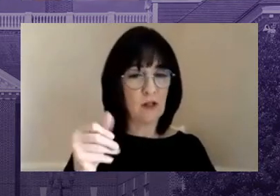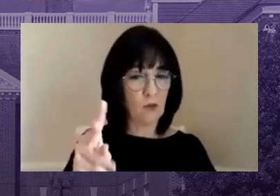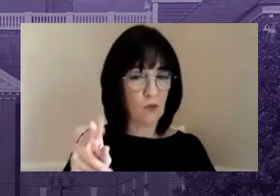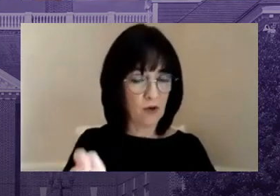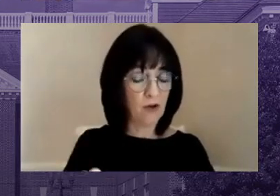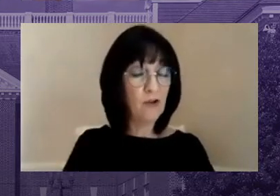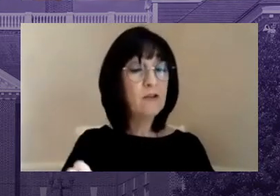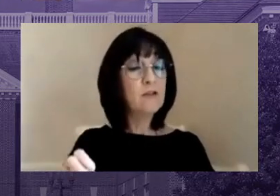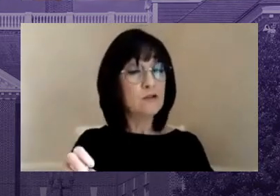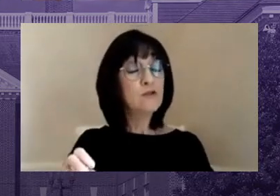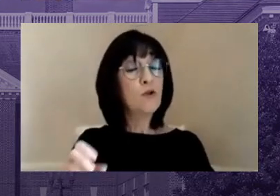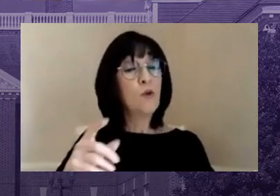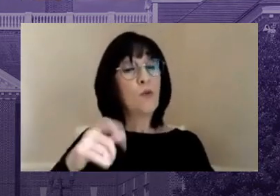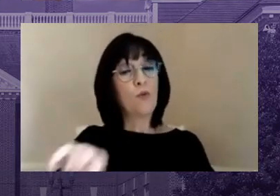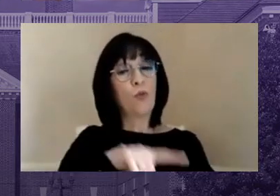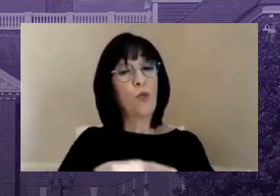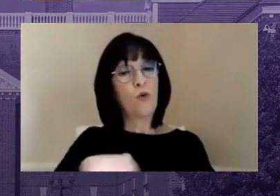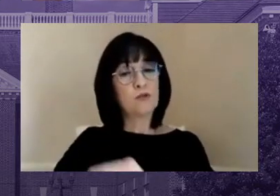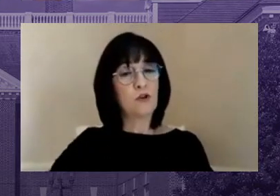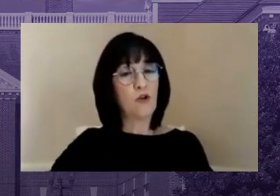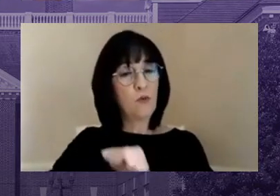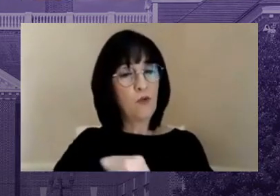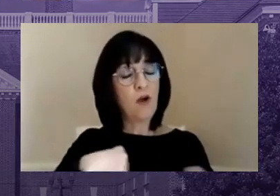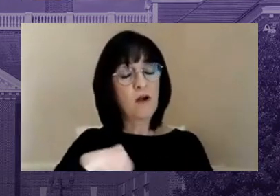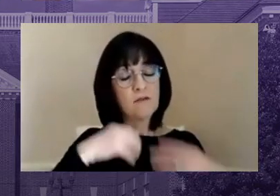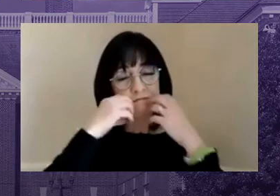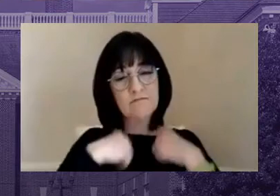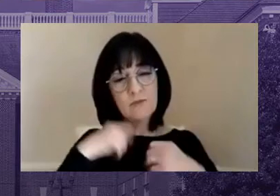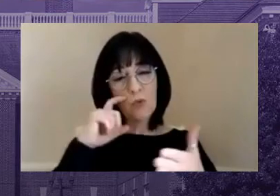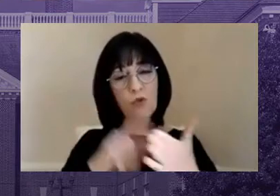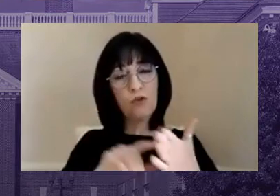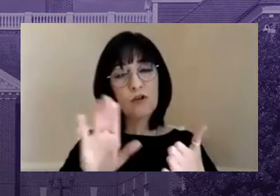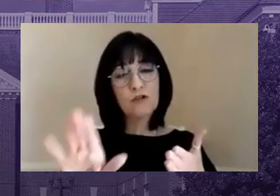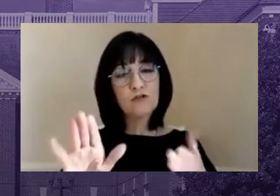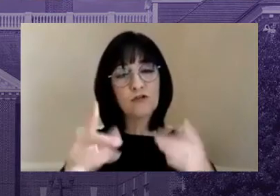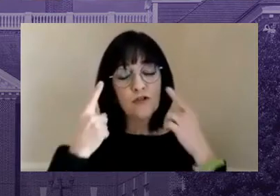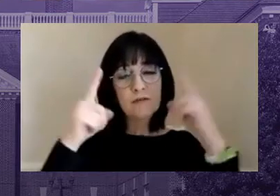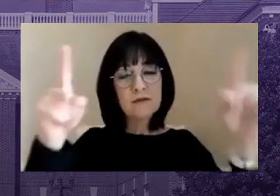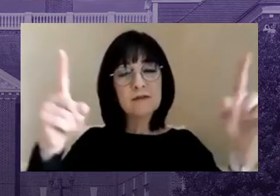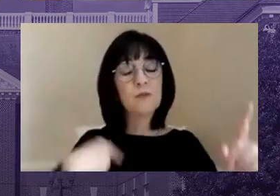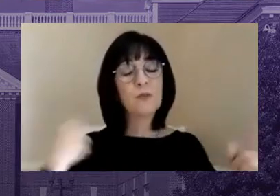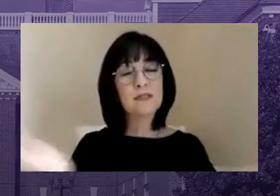us all, and we recognize their contributions and celebrate their spirit. And whereas the month of